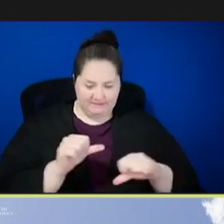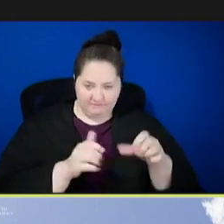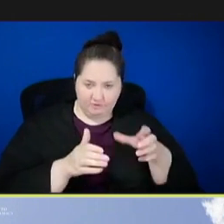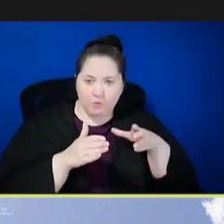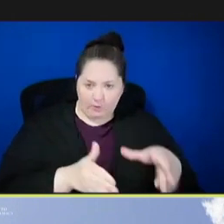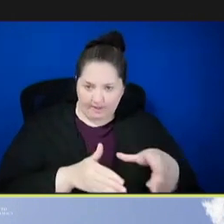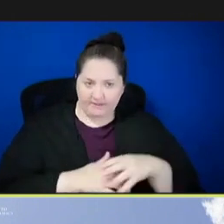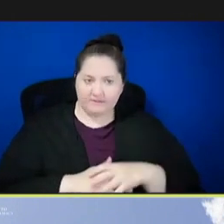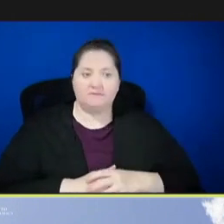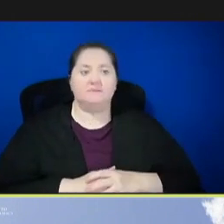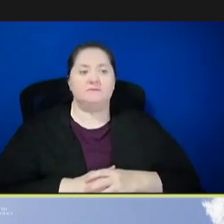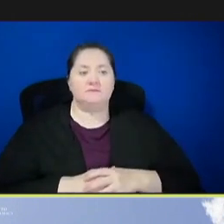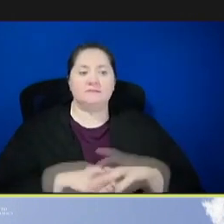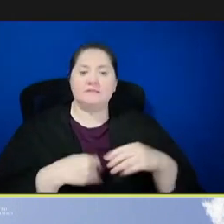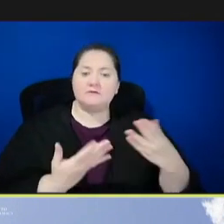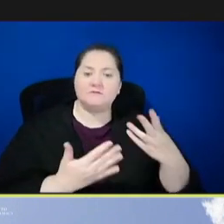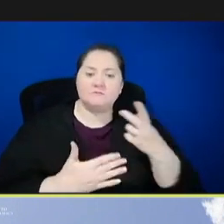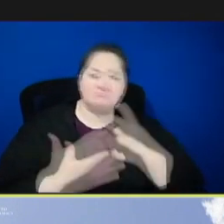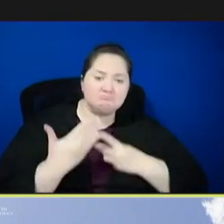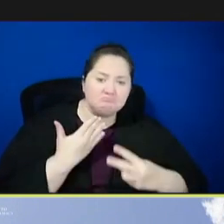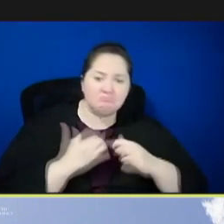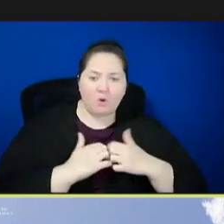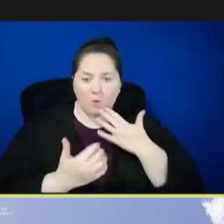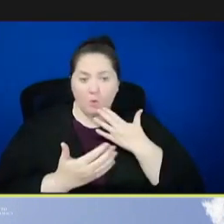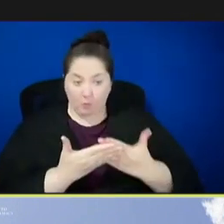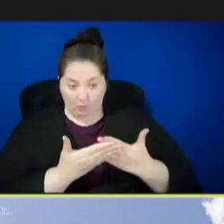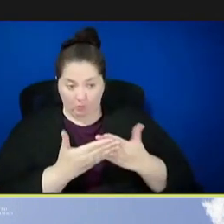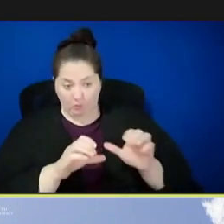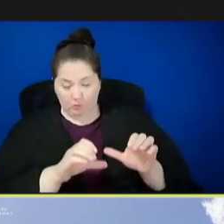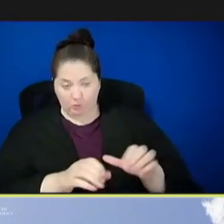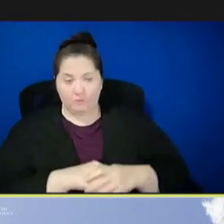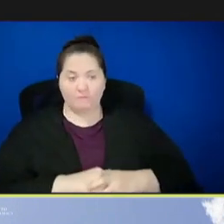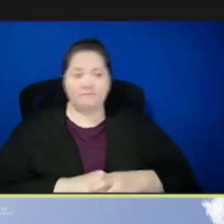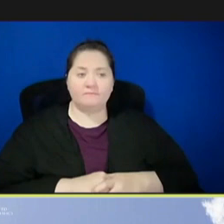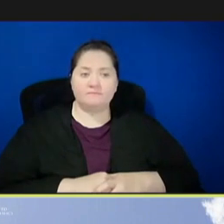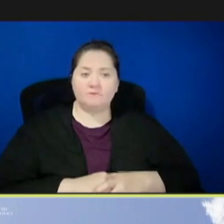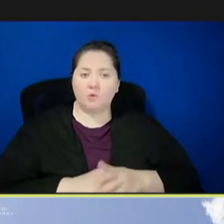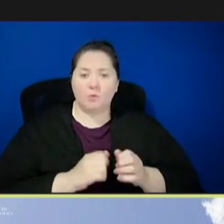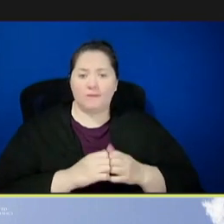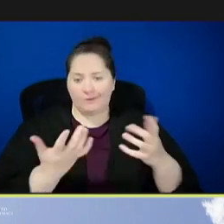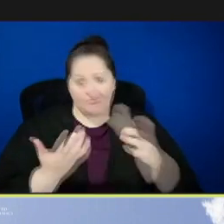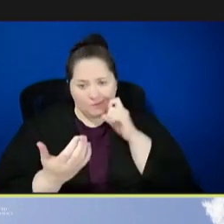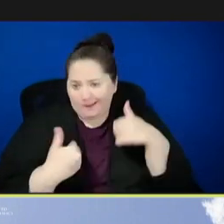gives us insight to know how well we're doing. And we otherwise don't have this information.